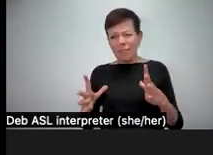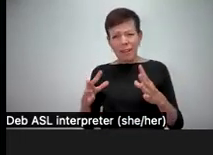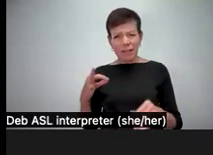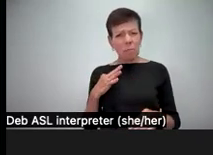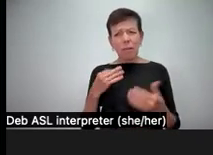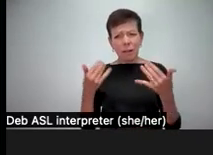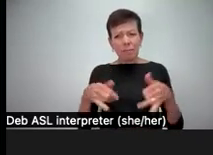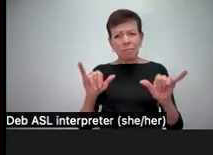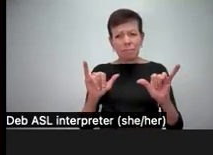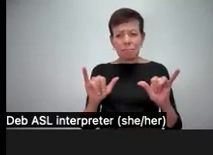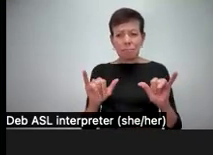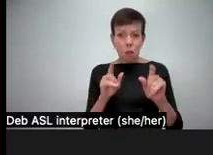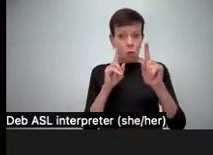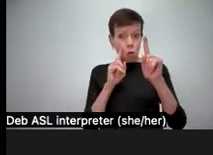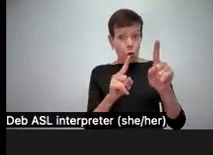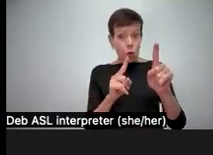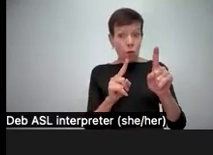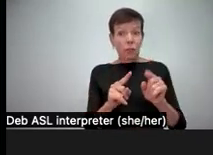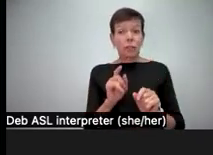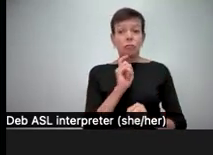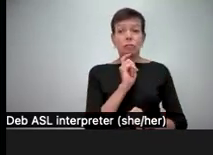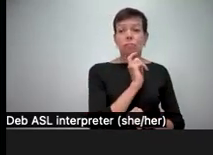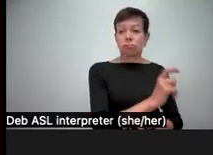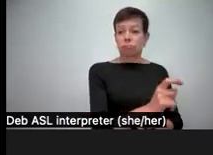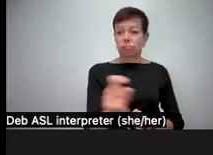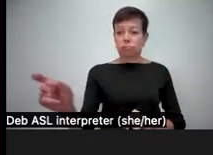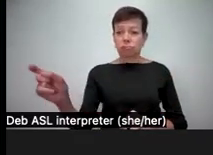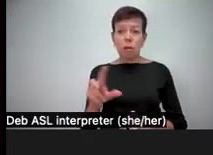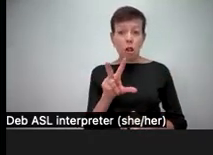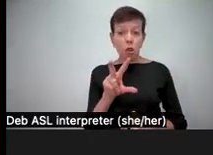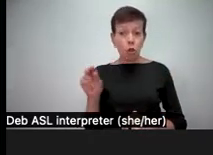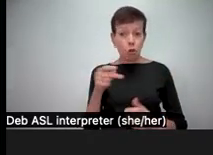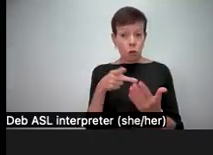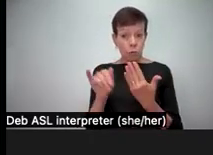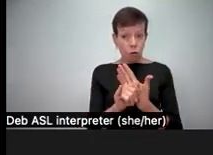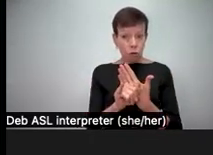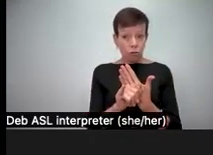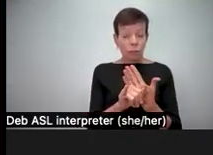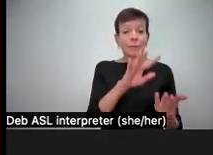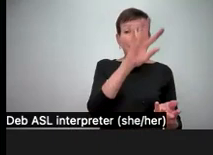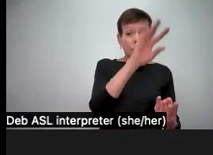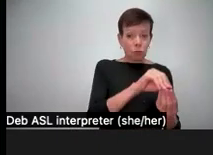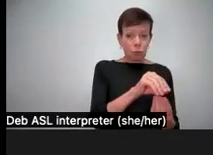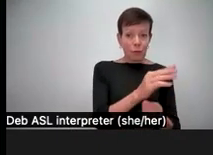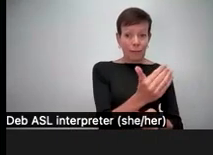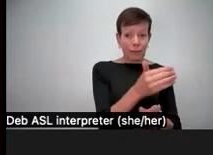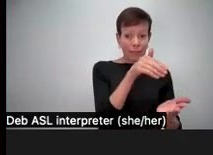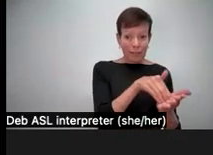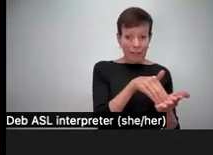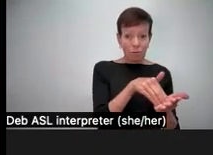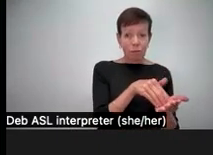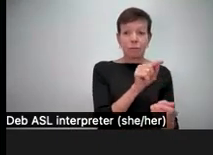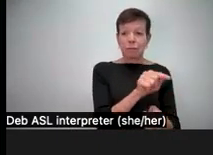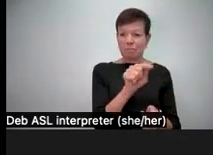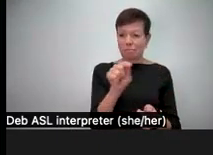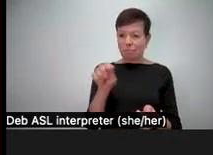we will be able to fund 30 projects at $15,000 per project, and we'd love to do that.